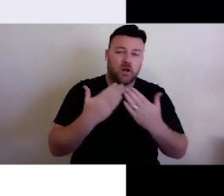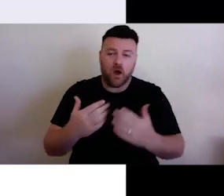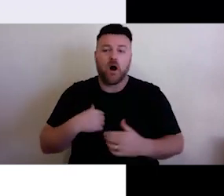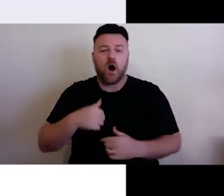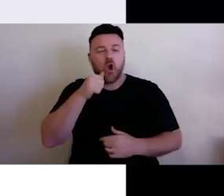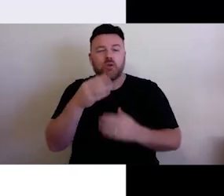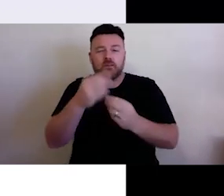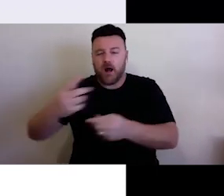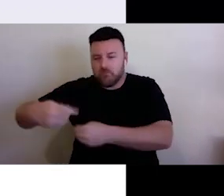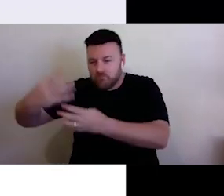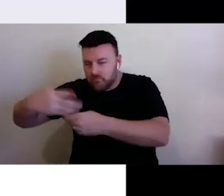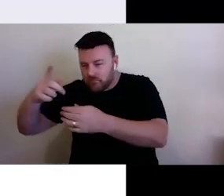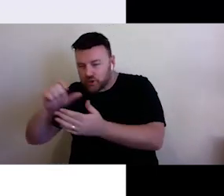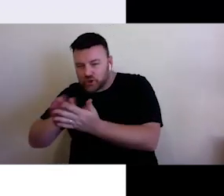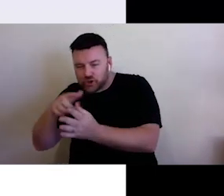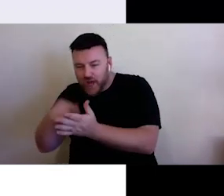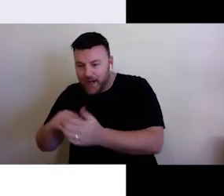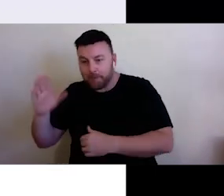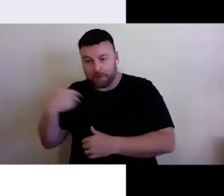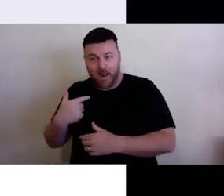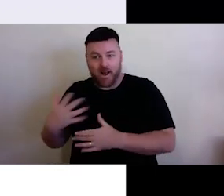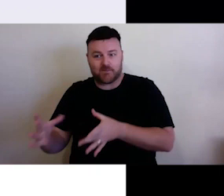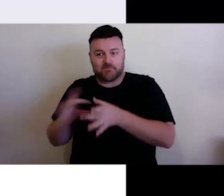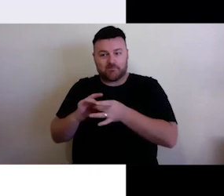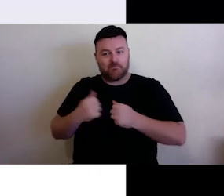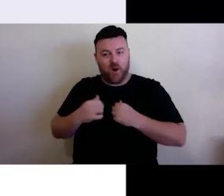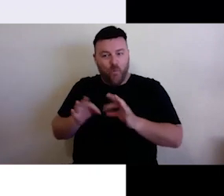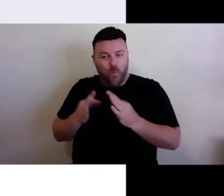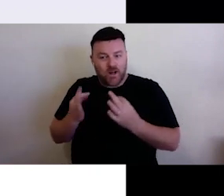been clients and friends over the years. I really want to thank you